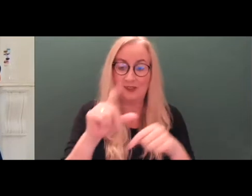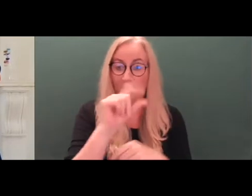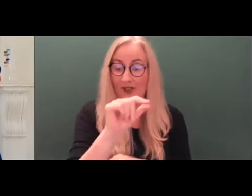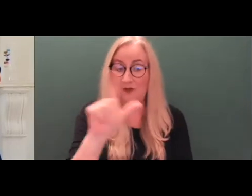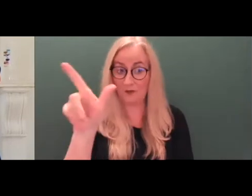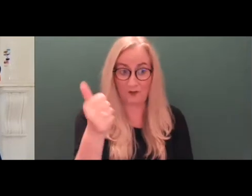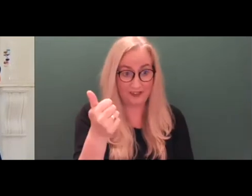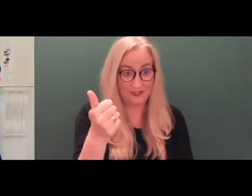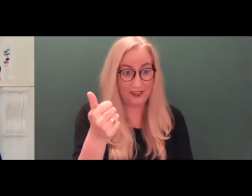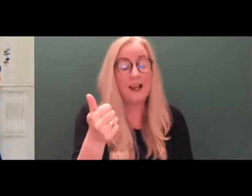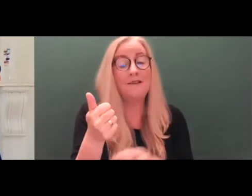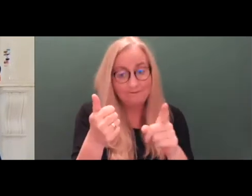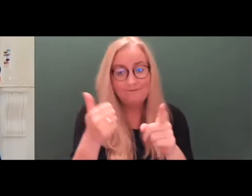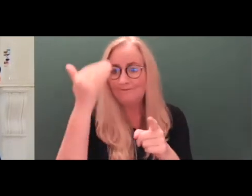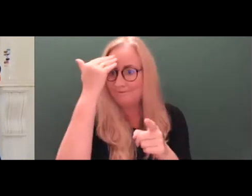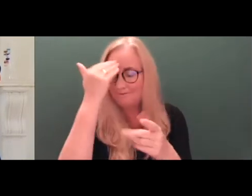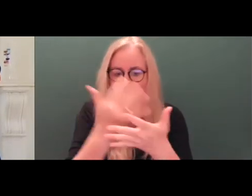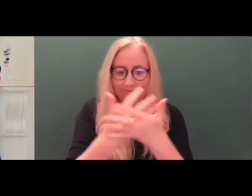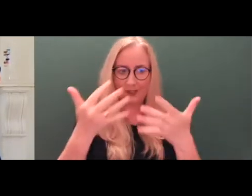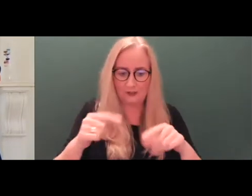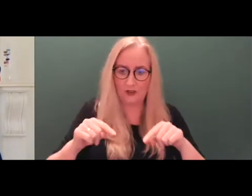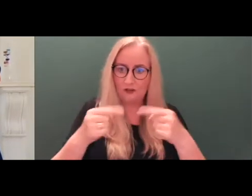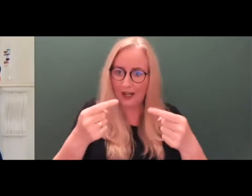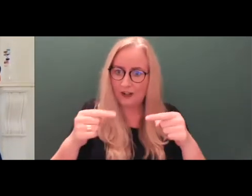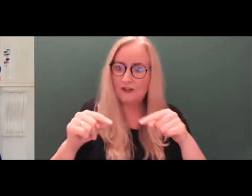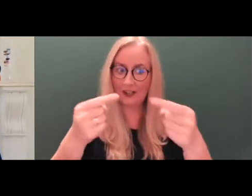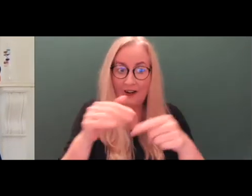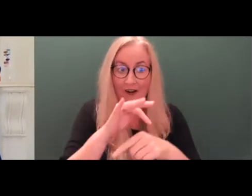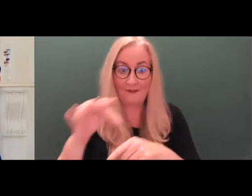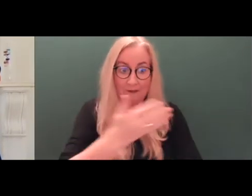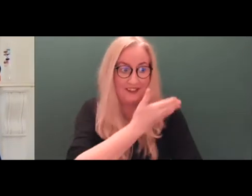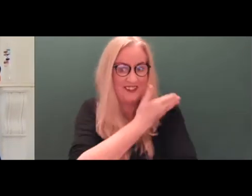In spite of the many challenges thrown at us since the beginning of the pandemic, we are happy to